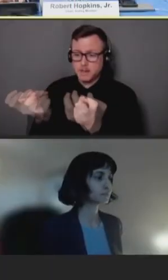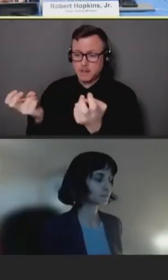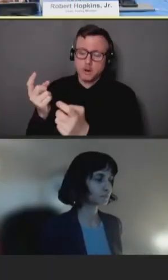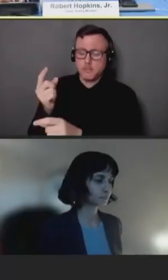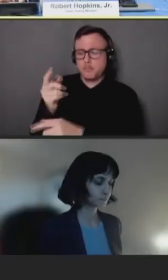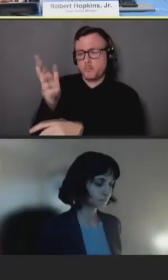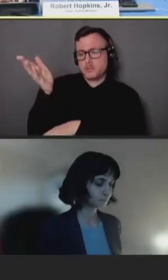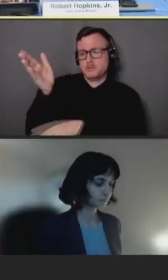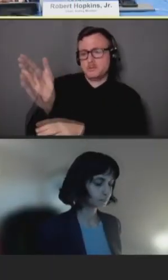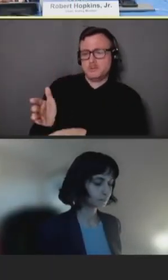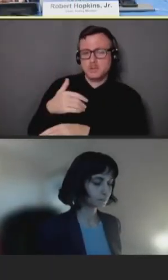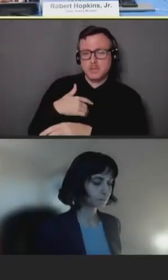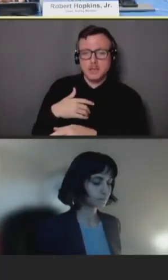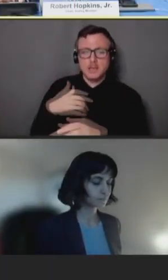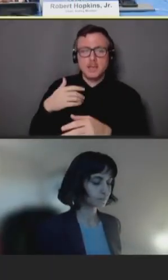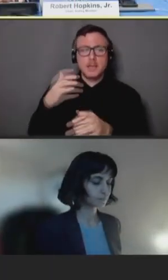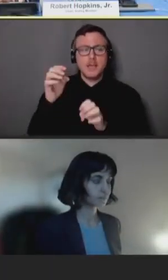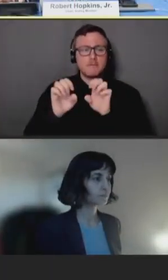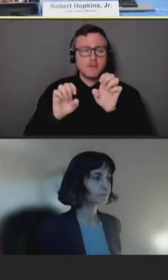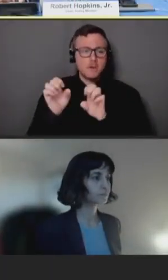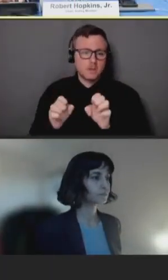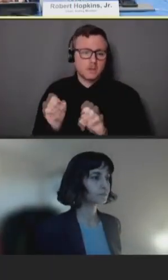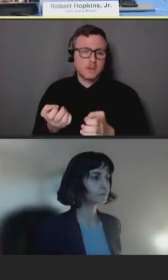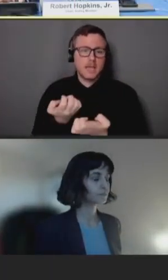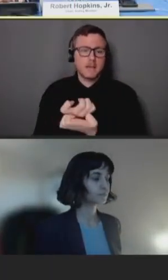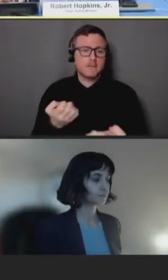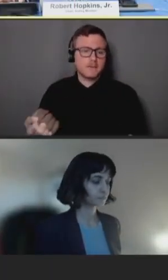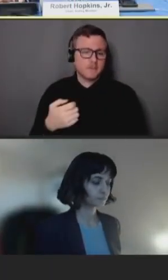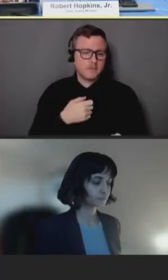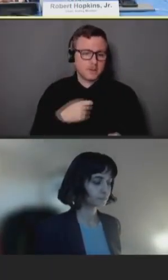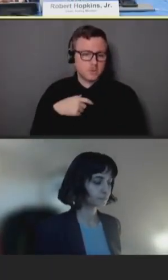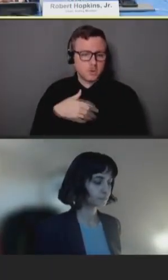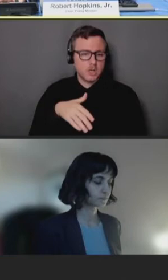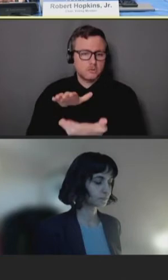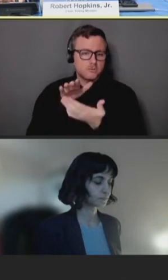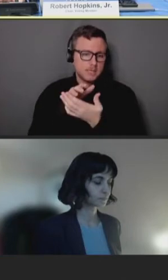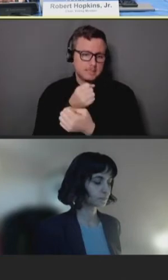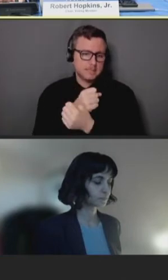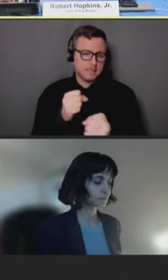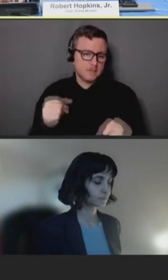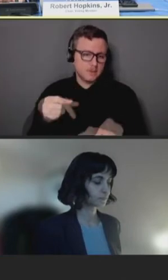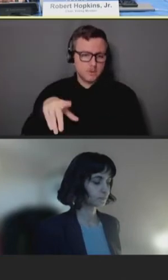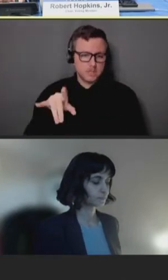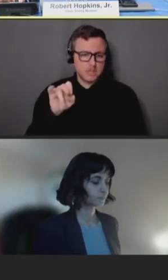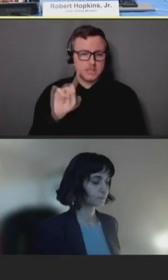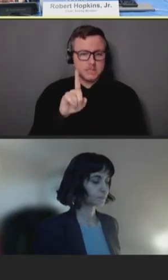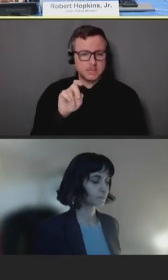evaluating evidence to address safety questions. Dr. Zunera Gilani from the